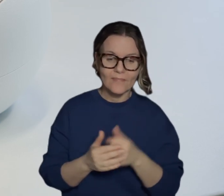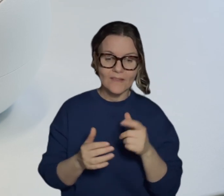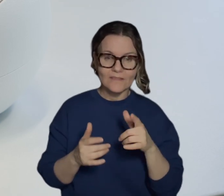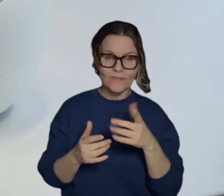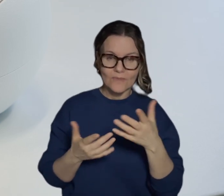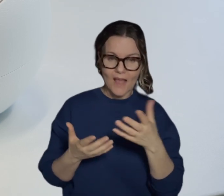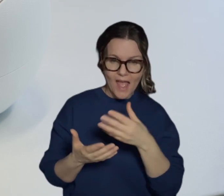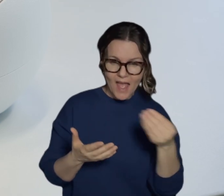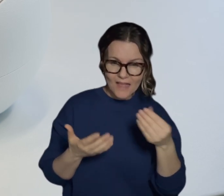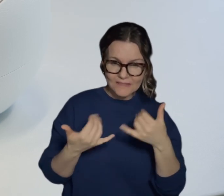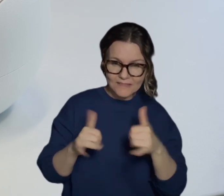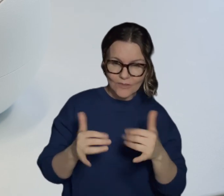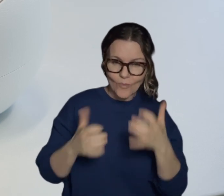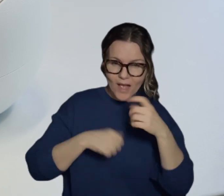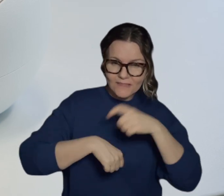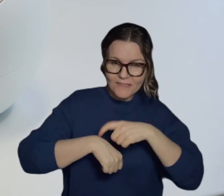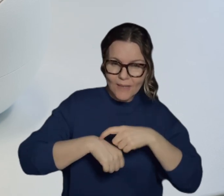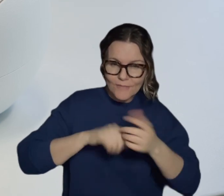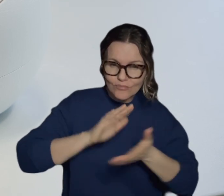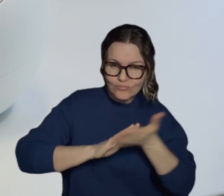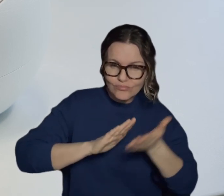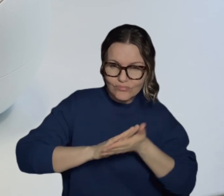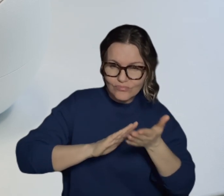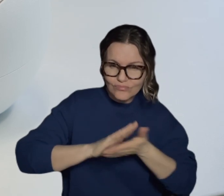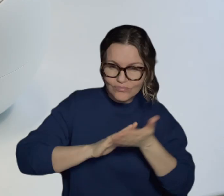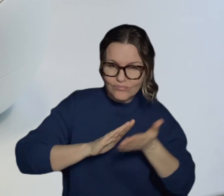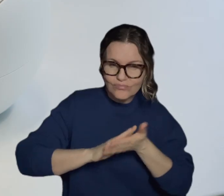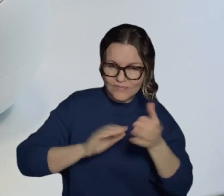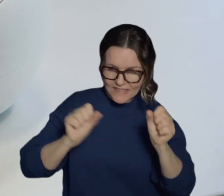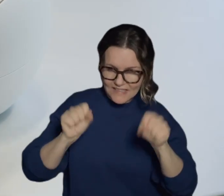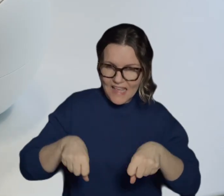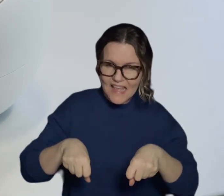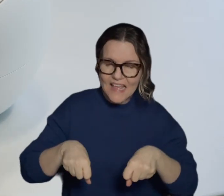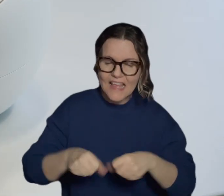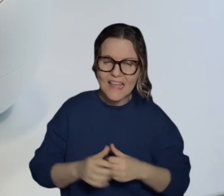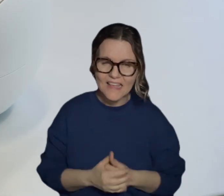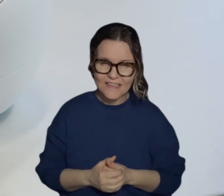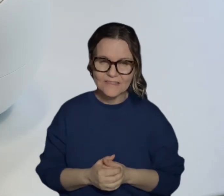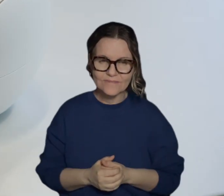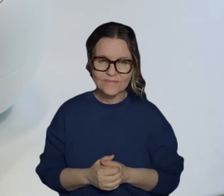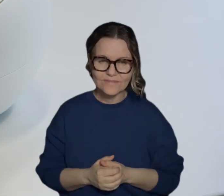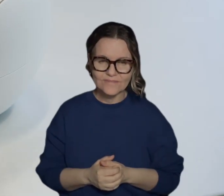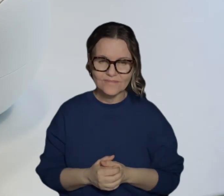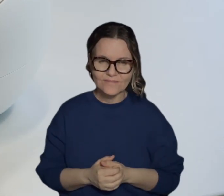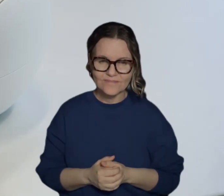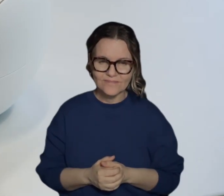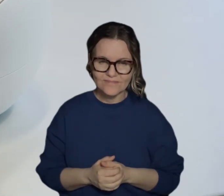both sides off your timer will stop so if you want to if you want to keep your timer going you want